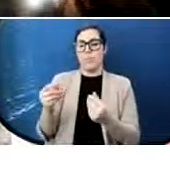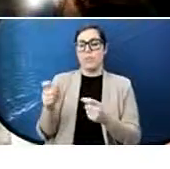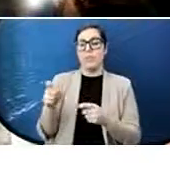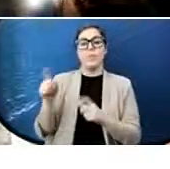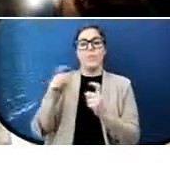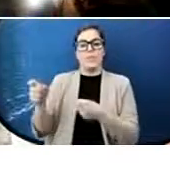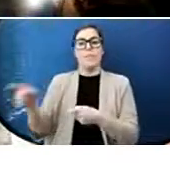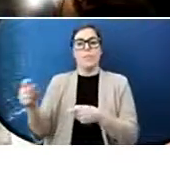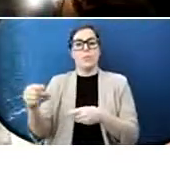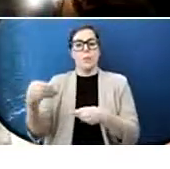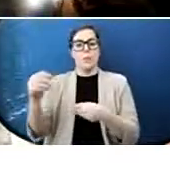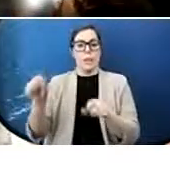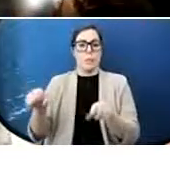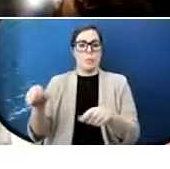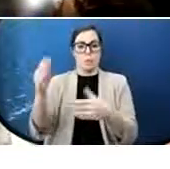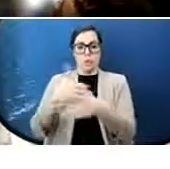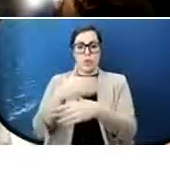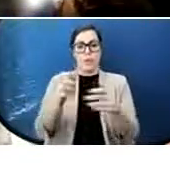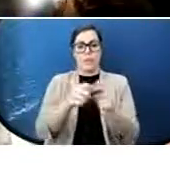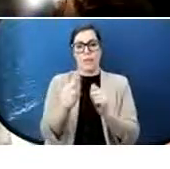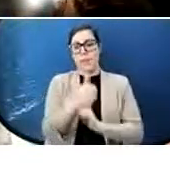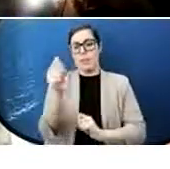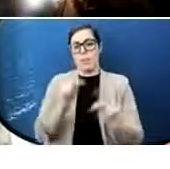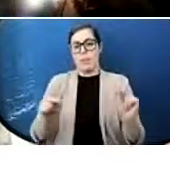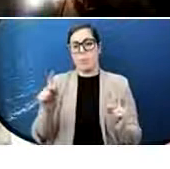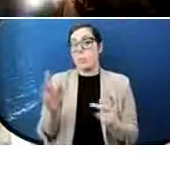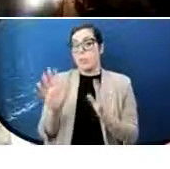for free, so that people so that you can share with those.